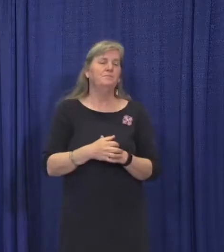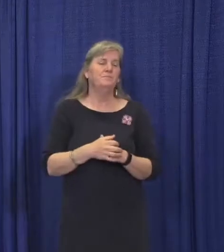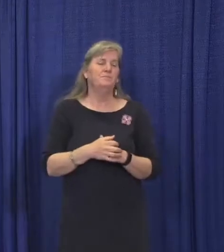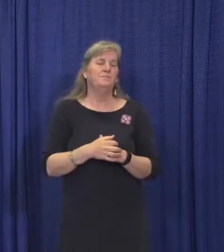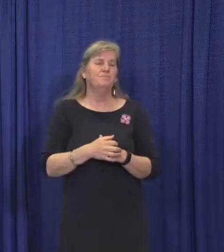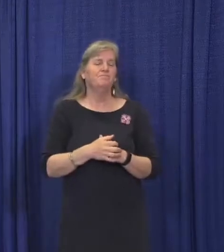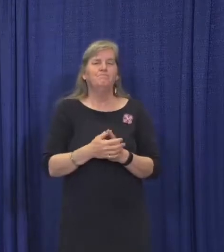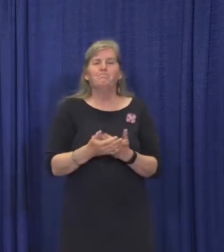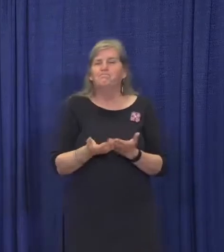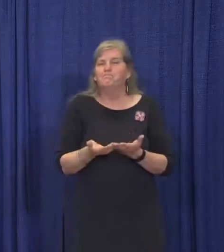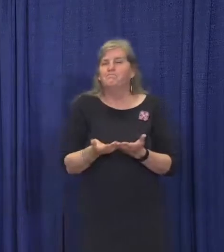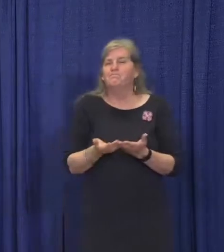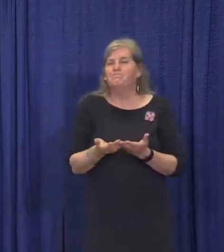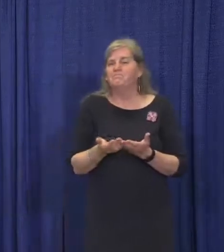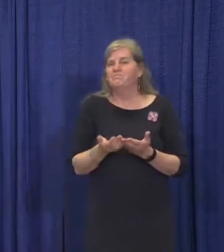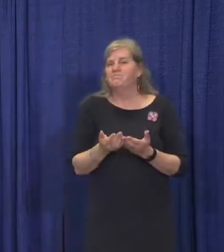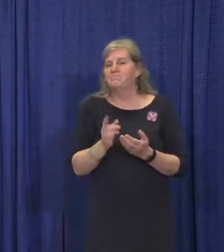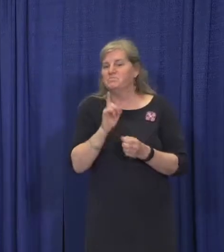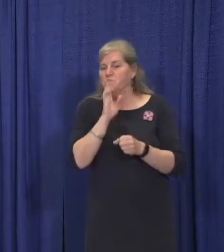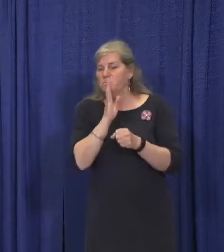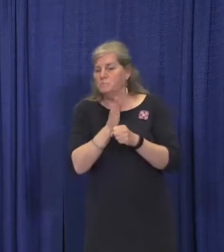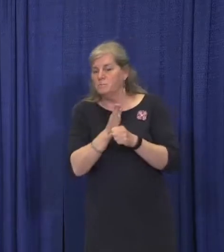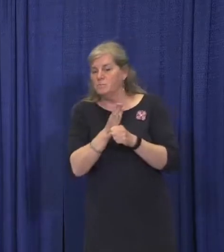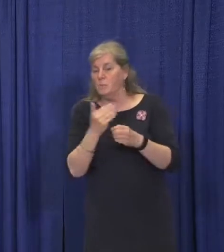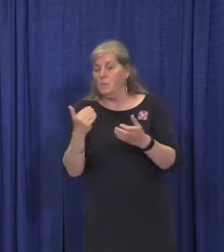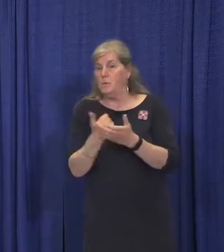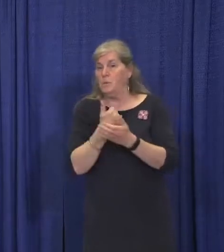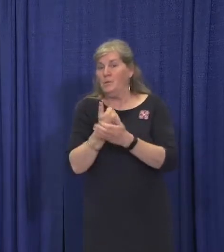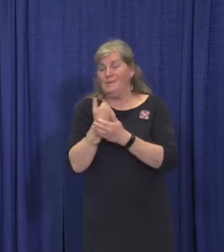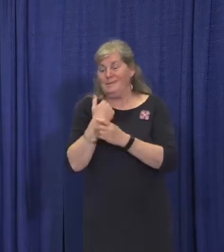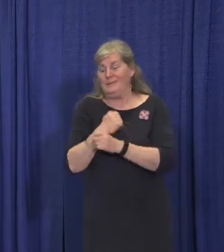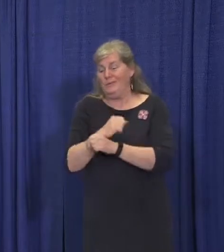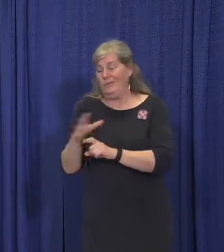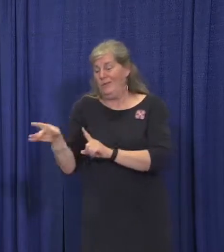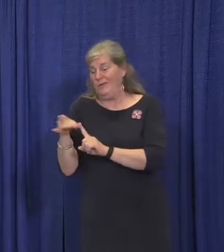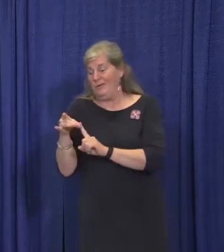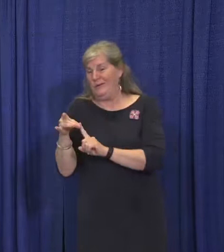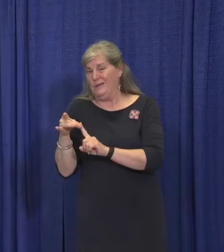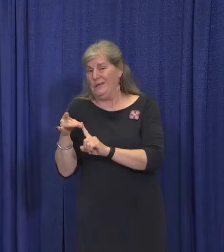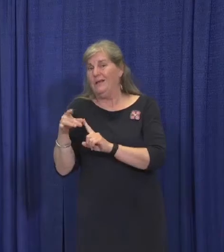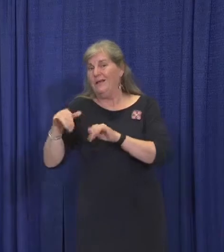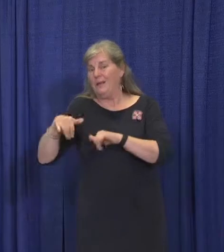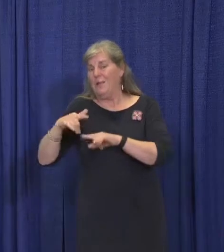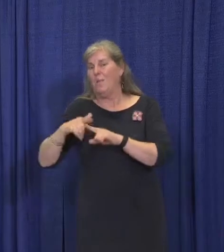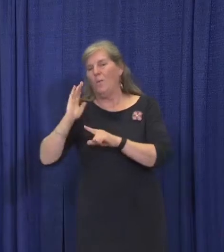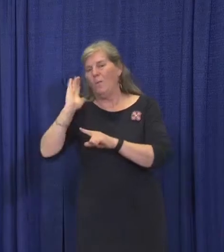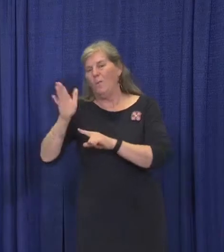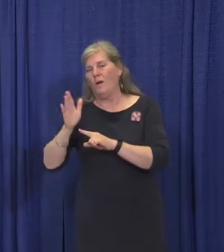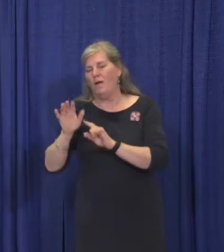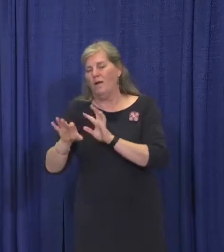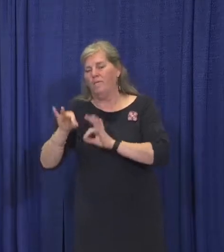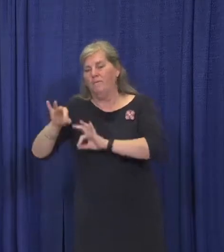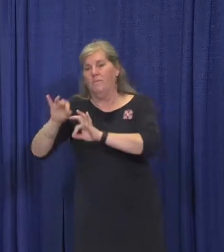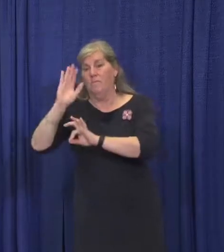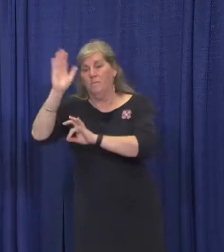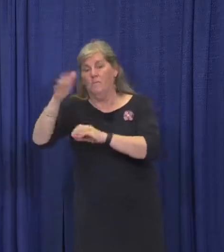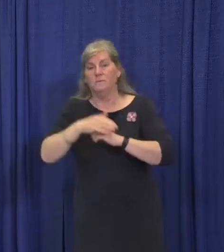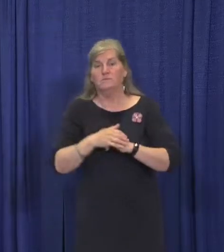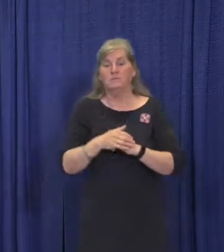We do not know yet the status of the newest cases but that information will be forthcoming.